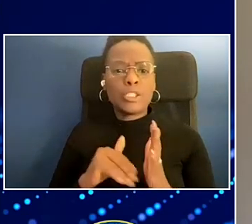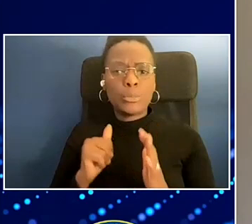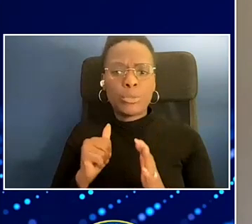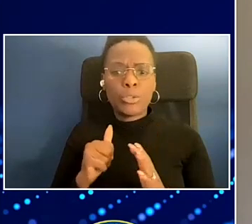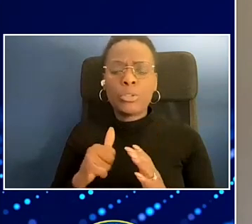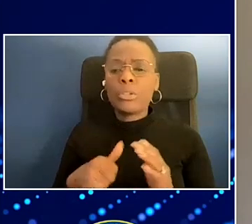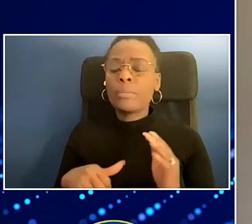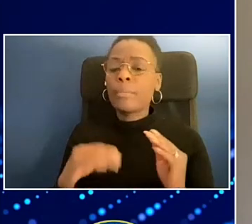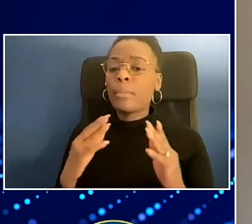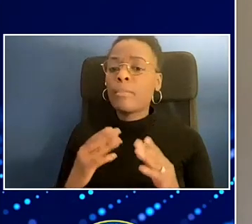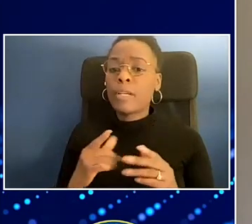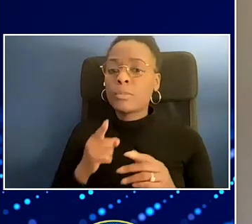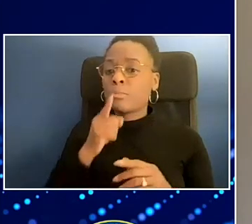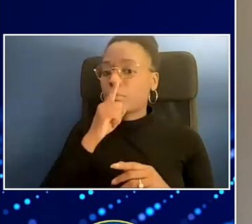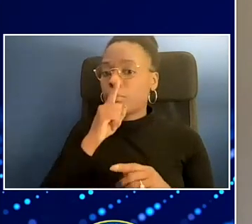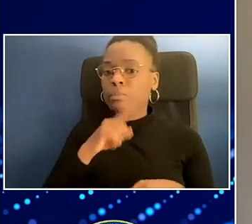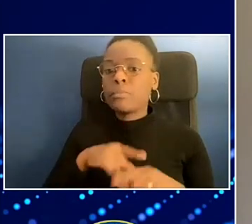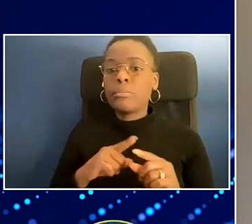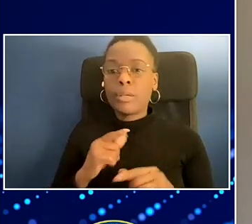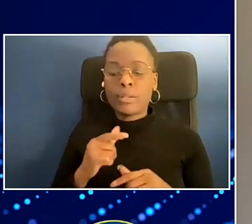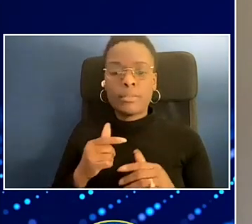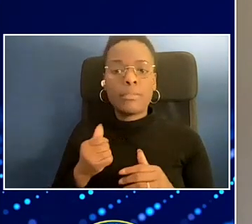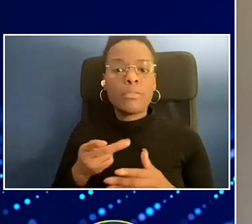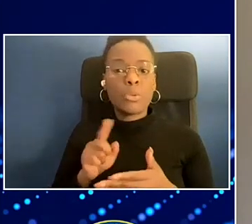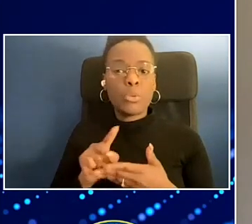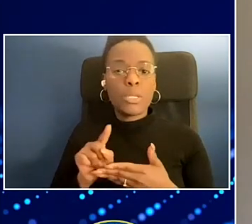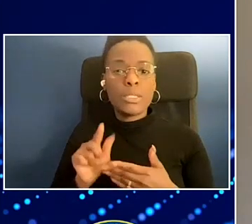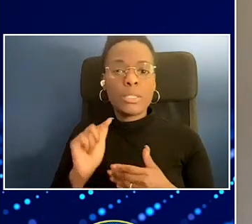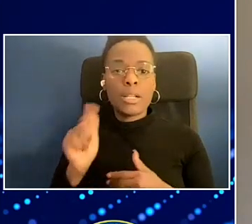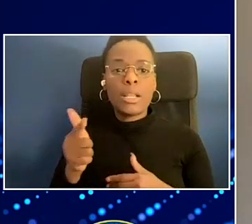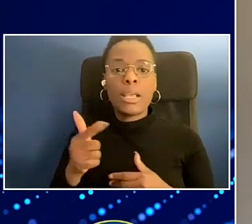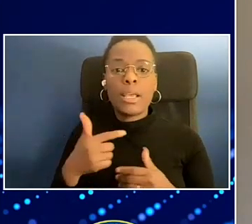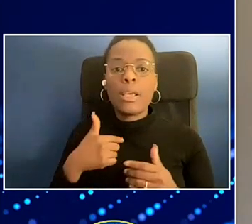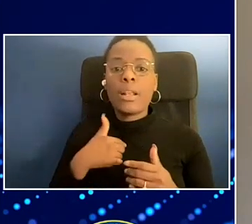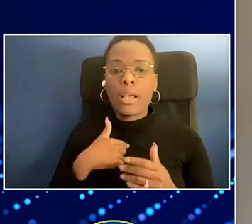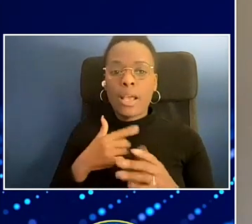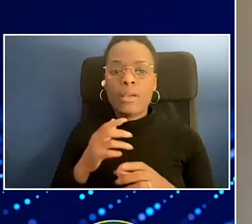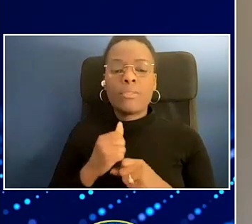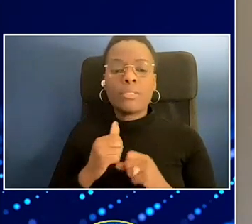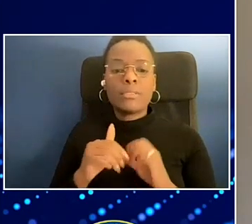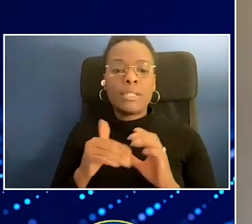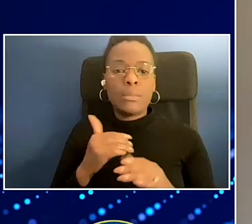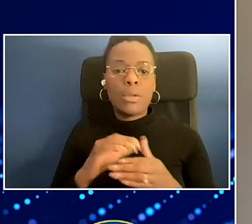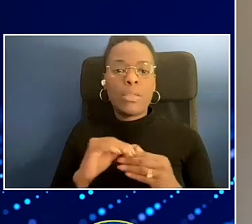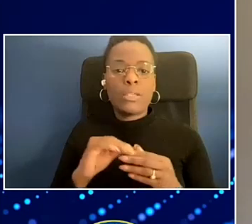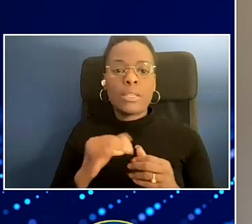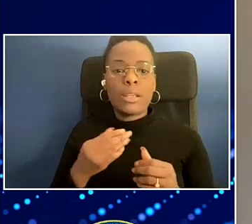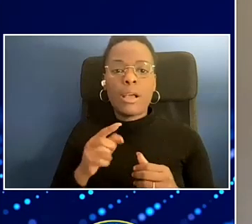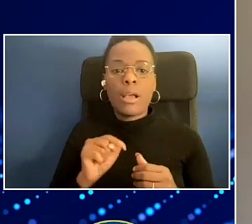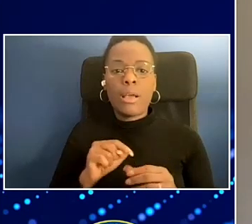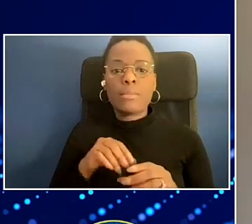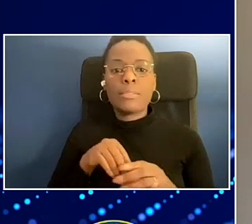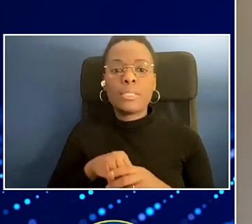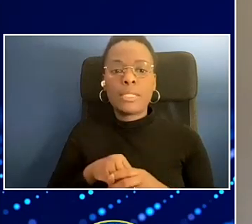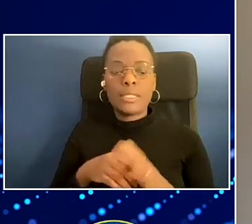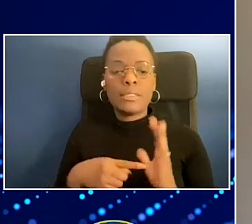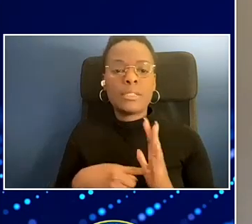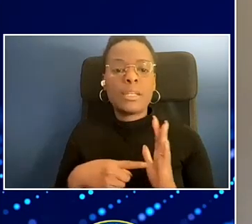a few weeks later, I received an email reminder that the opt-out deadline was approaching. Included in the email was the price of the textbook, which was $60.